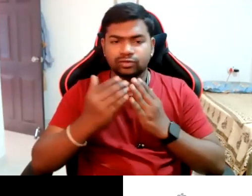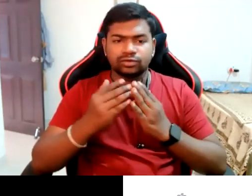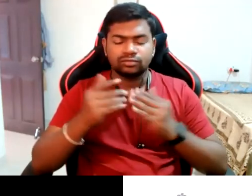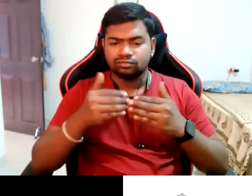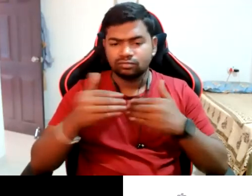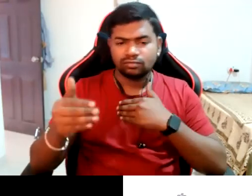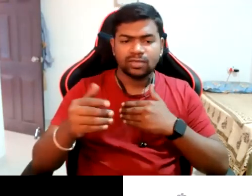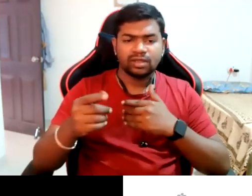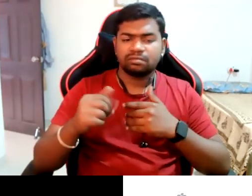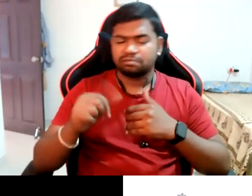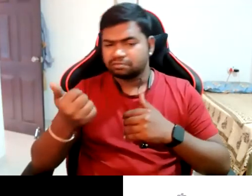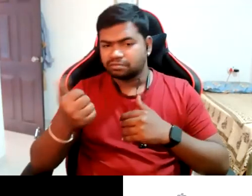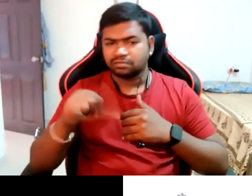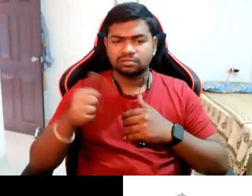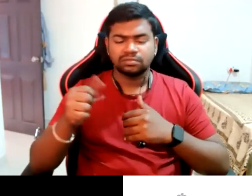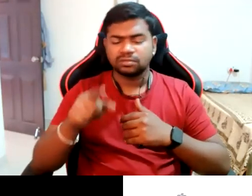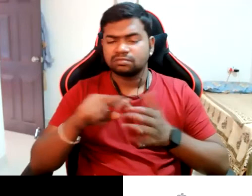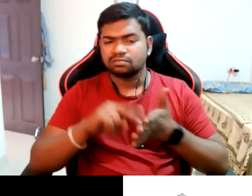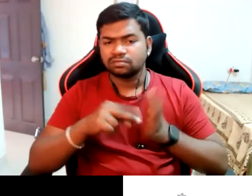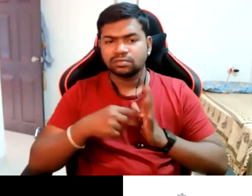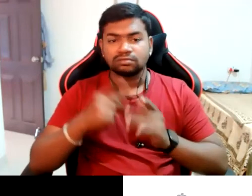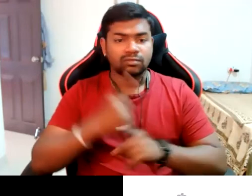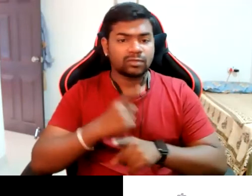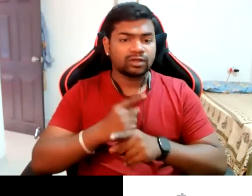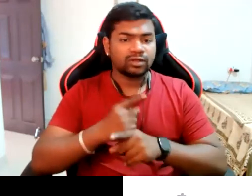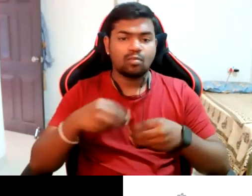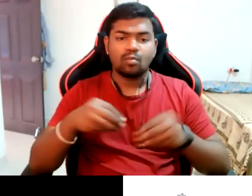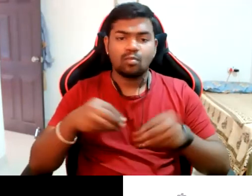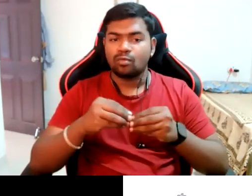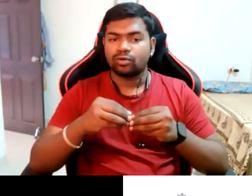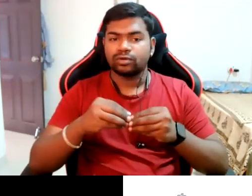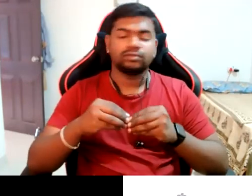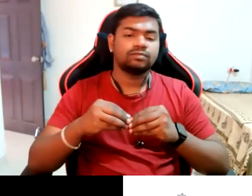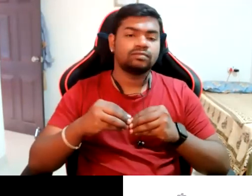So whether that means that teachers being more sensitized, of course, is one thing,